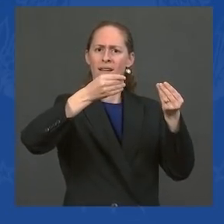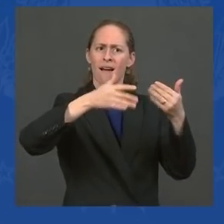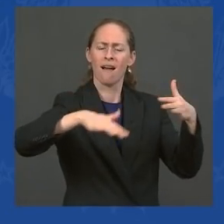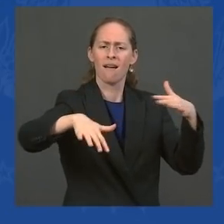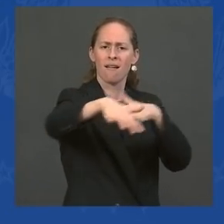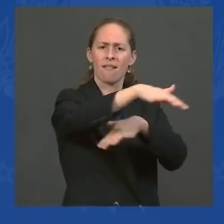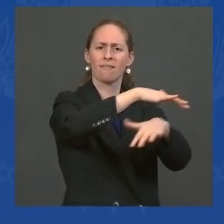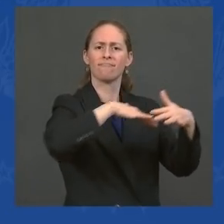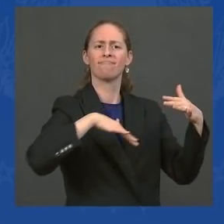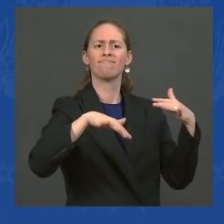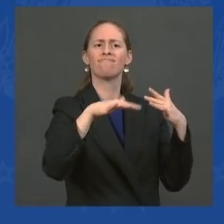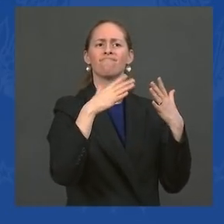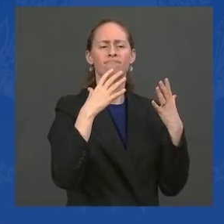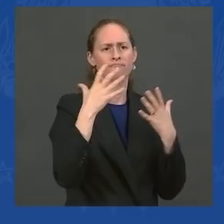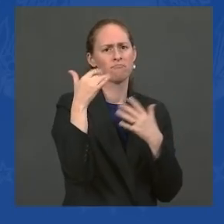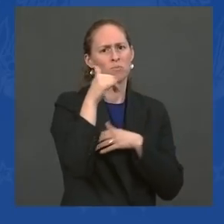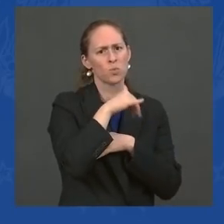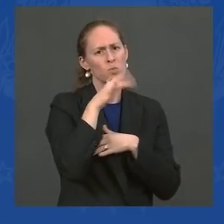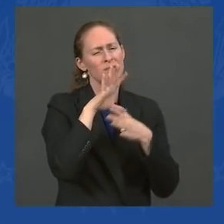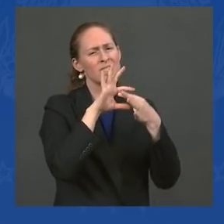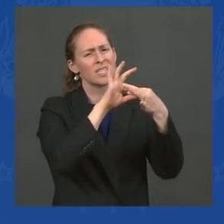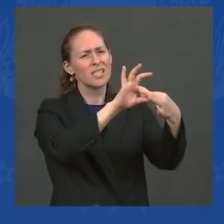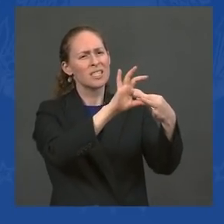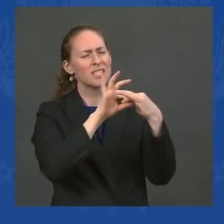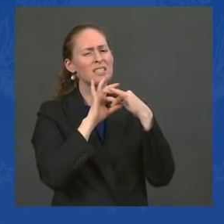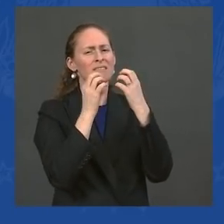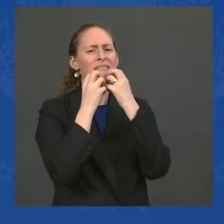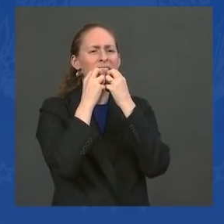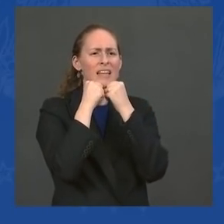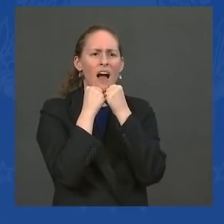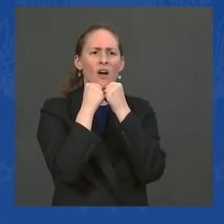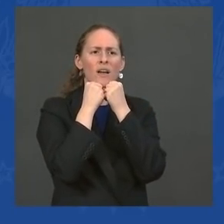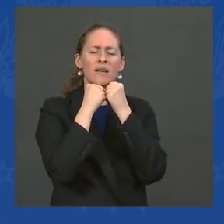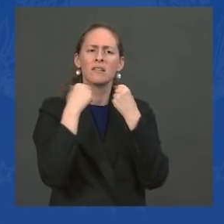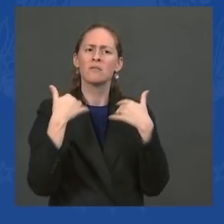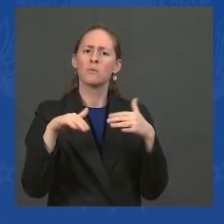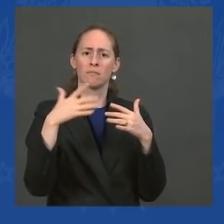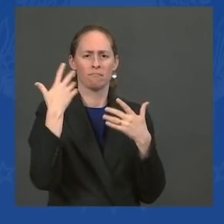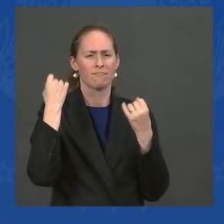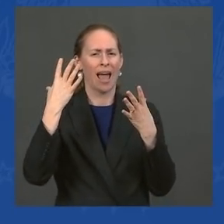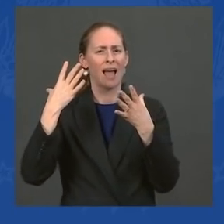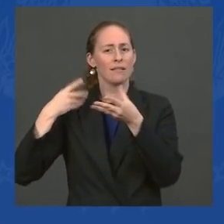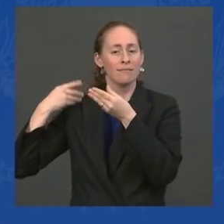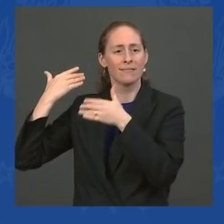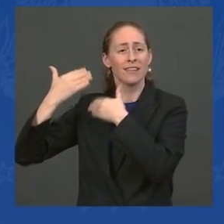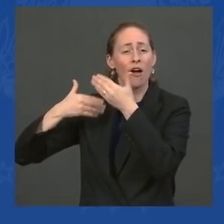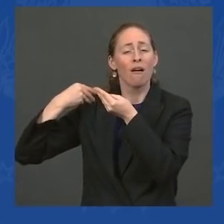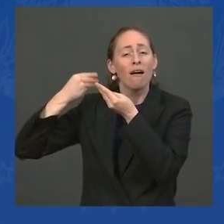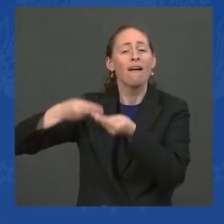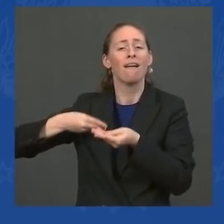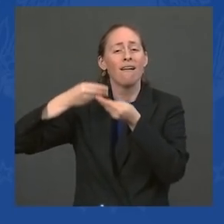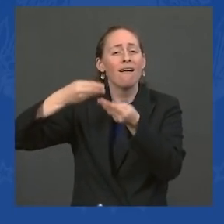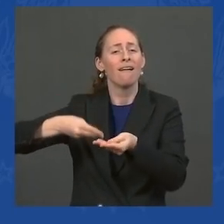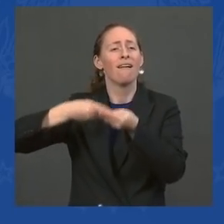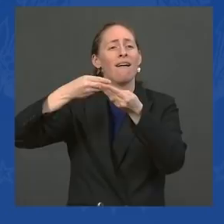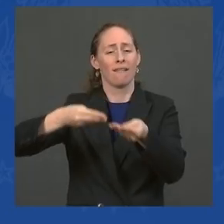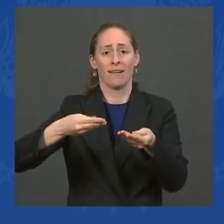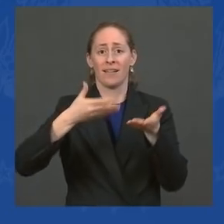a sacred homeland to hundreds of generations of Native Peoples. The last administration reduced the size by 85 percent,